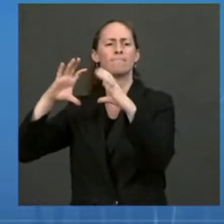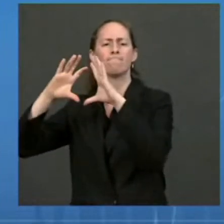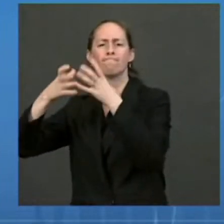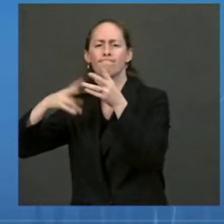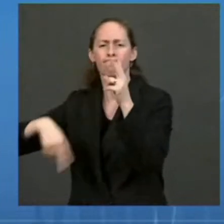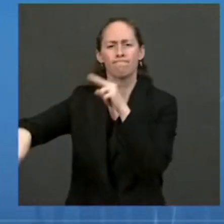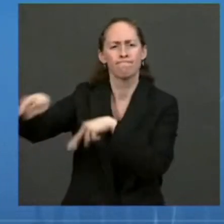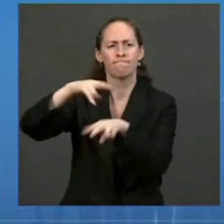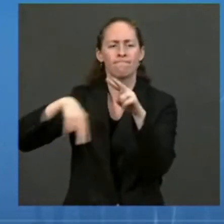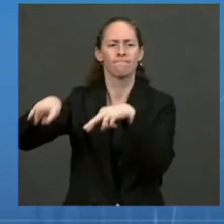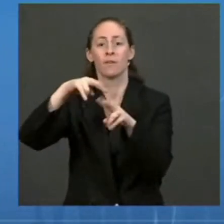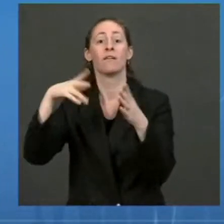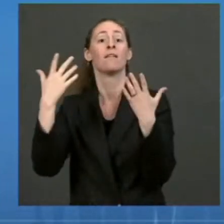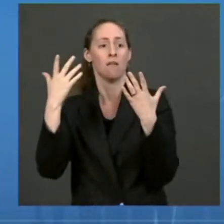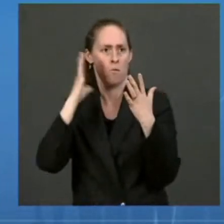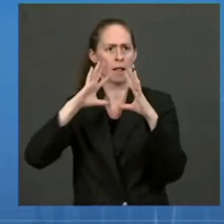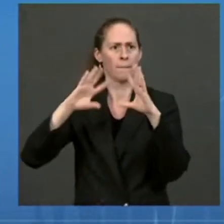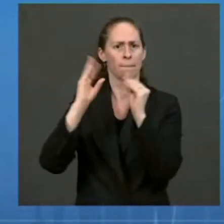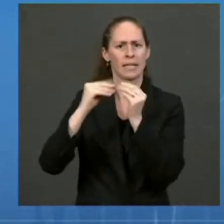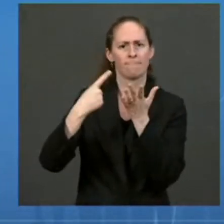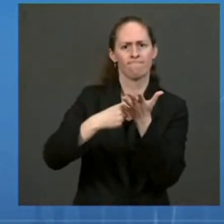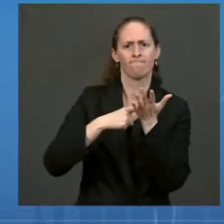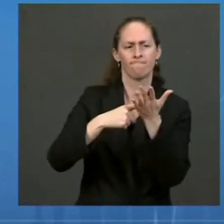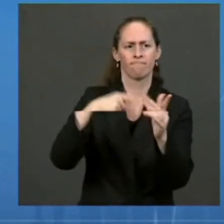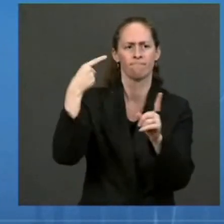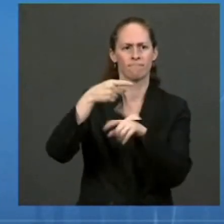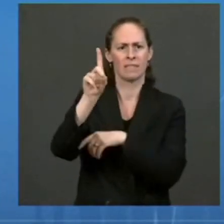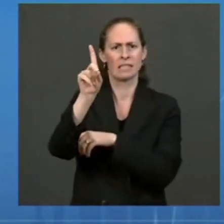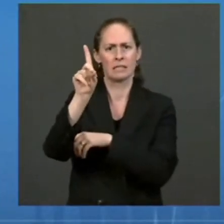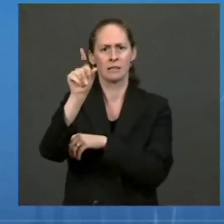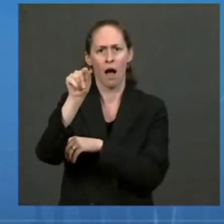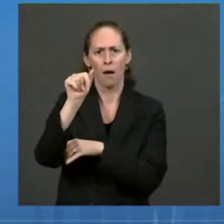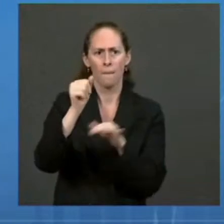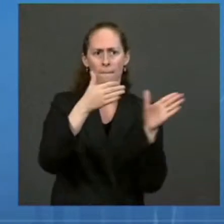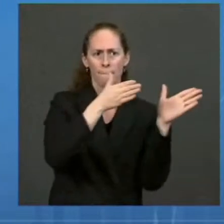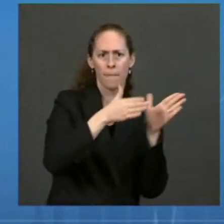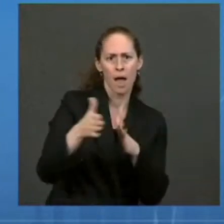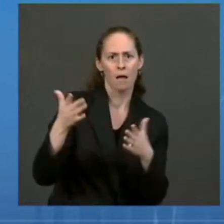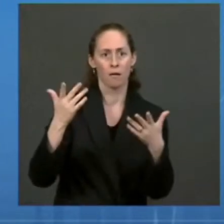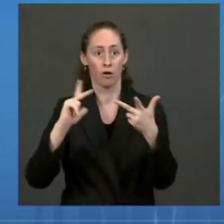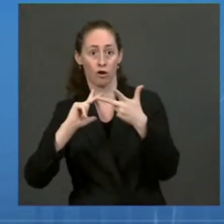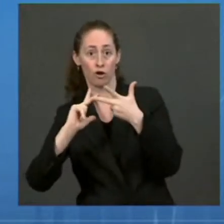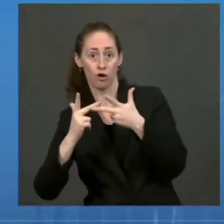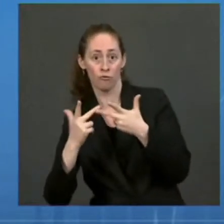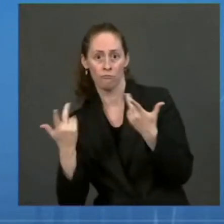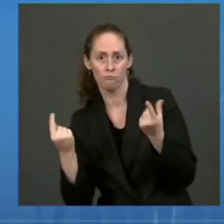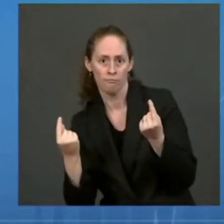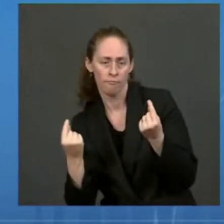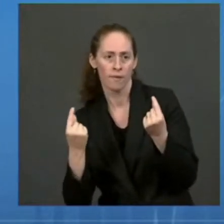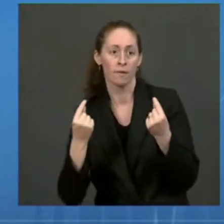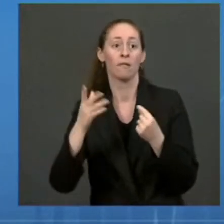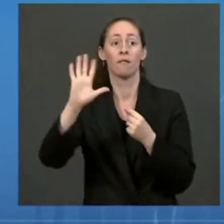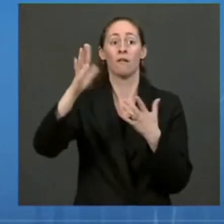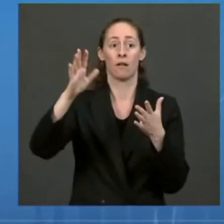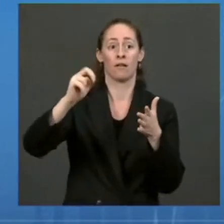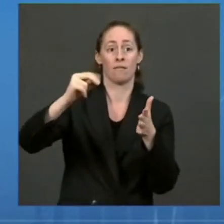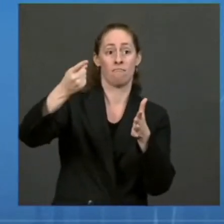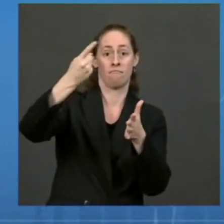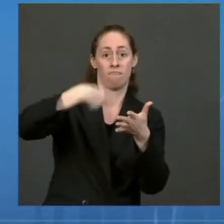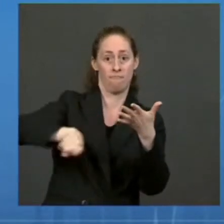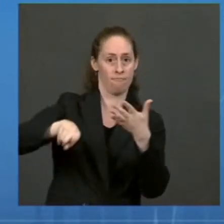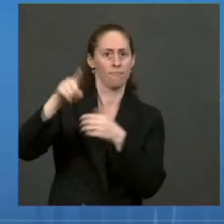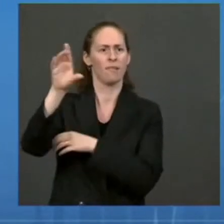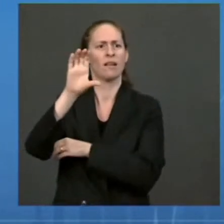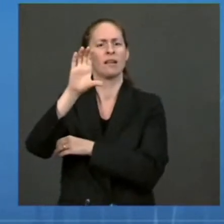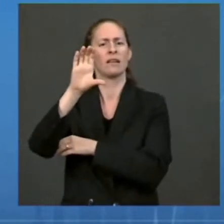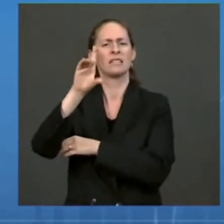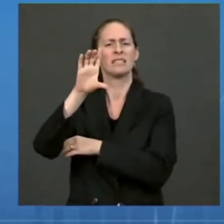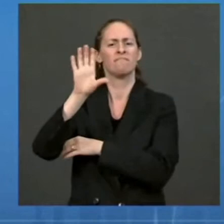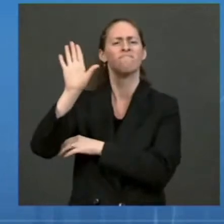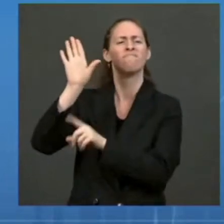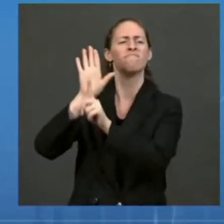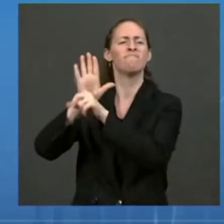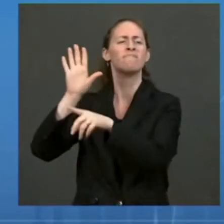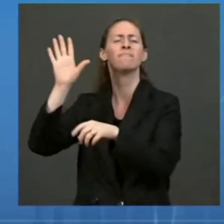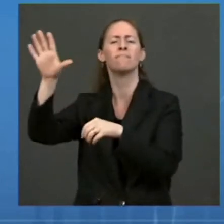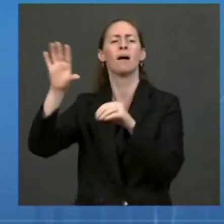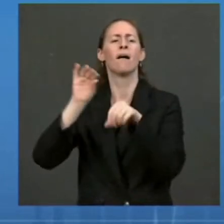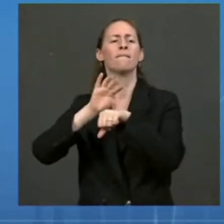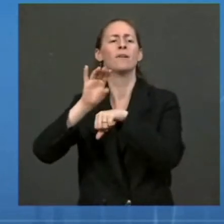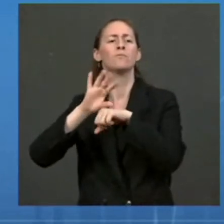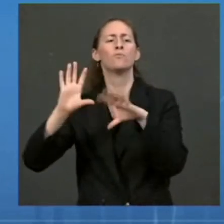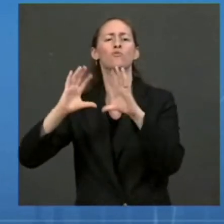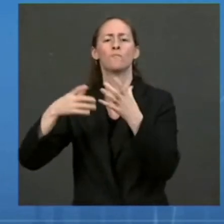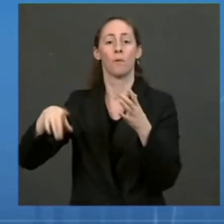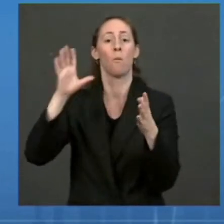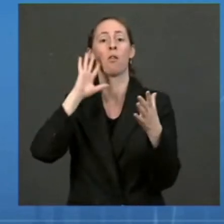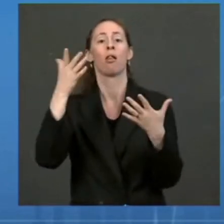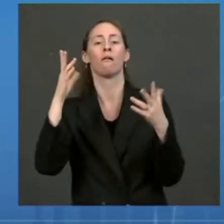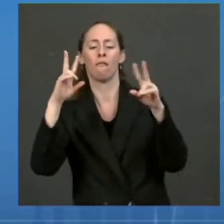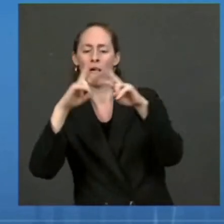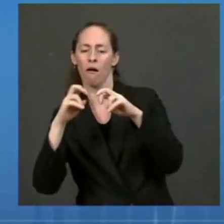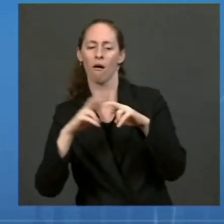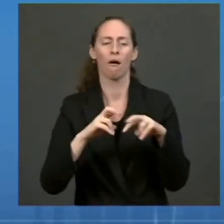PRODUCTS VISO COMMITTEE